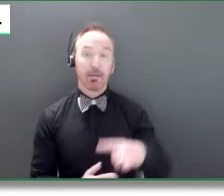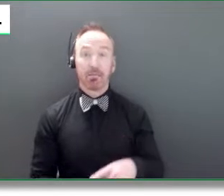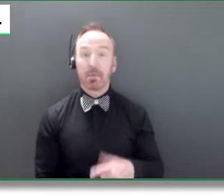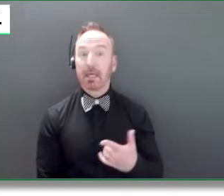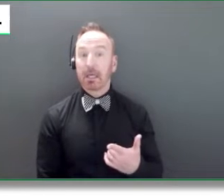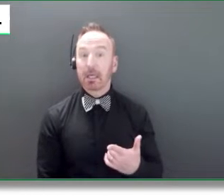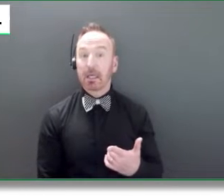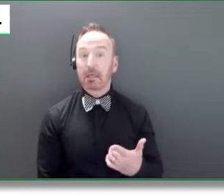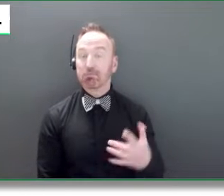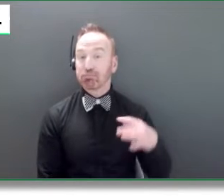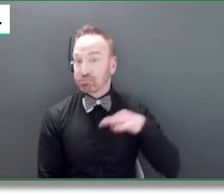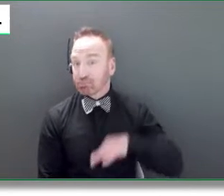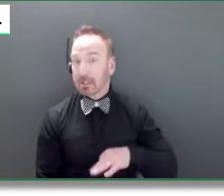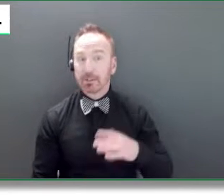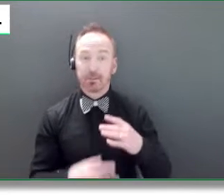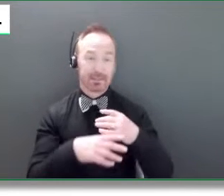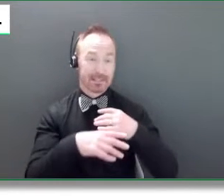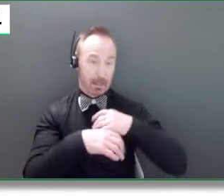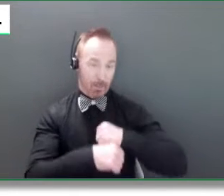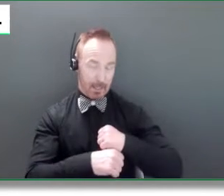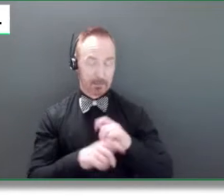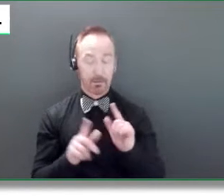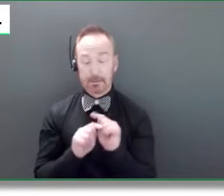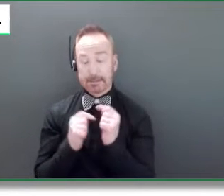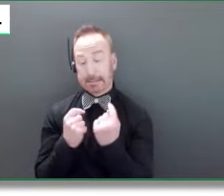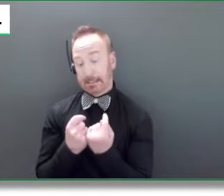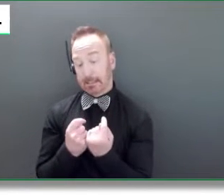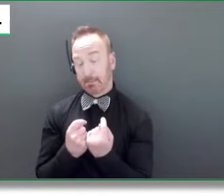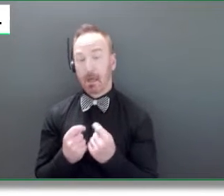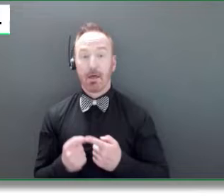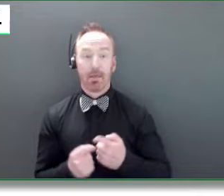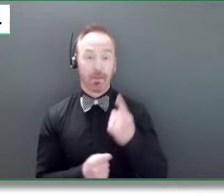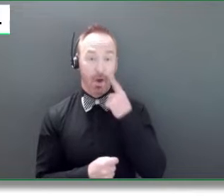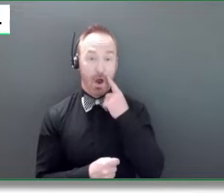our ten key takeaways that sort of were messages